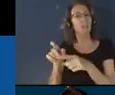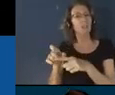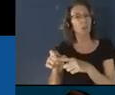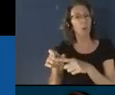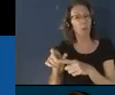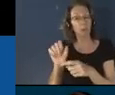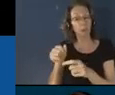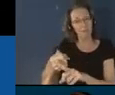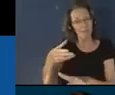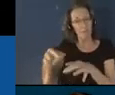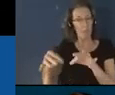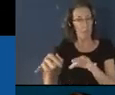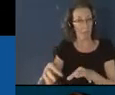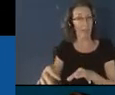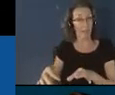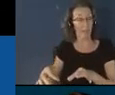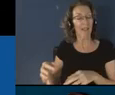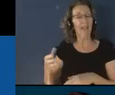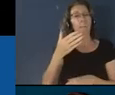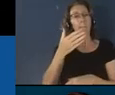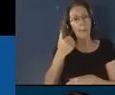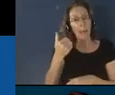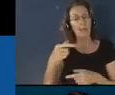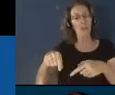I'd really highly recommend that you do that during the presentation.